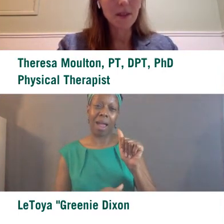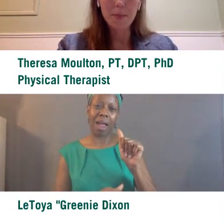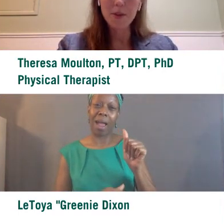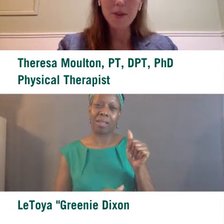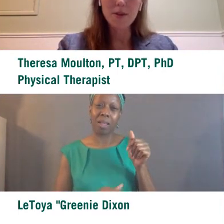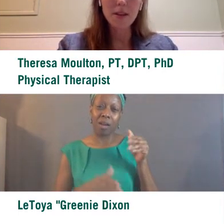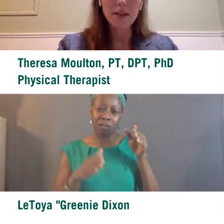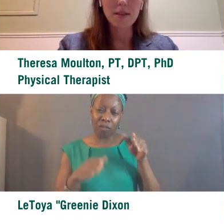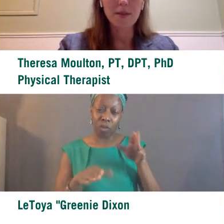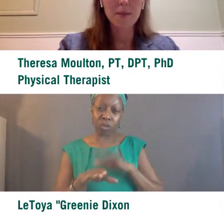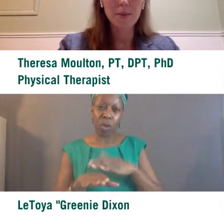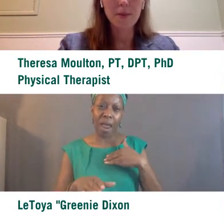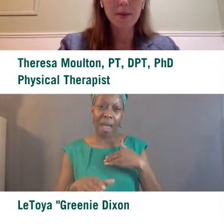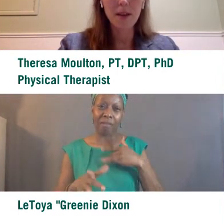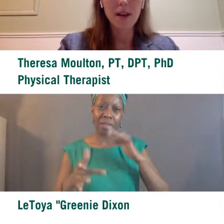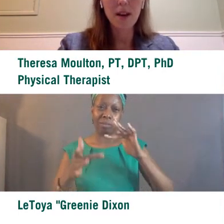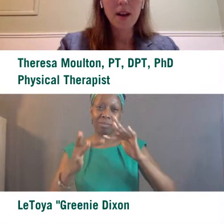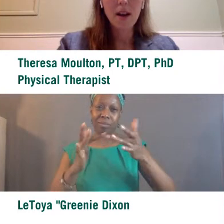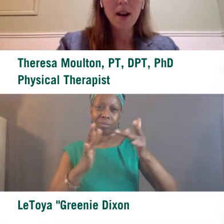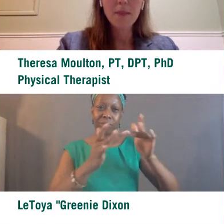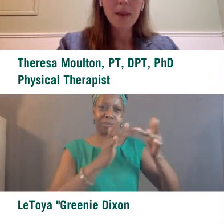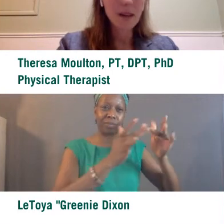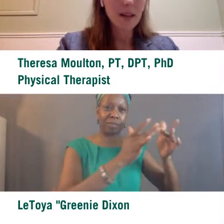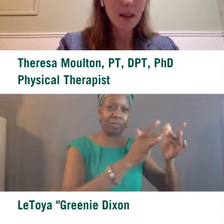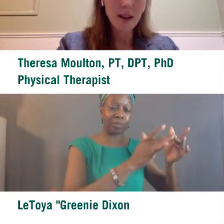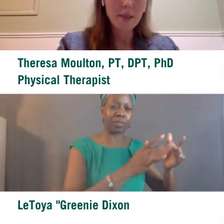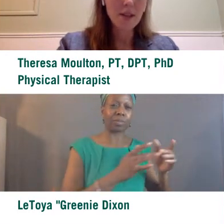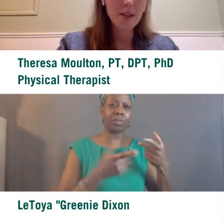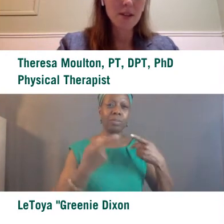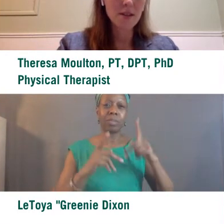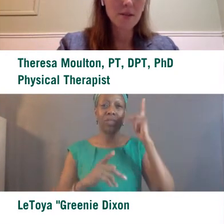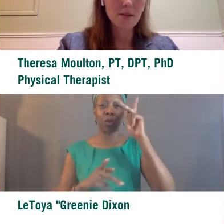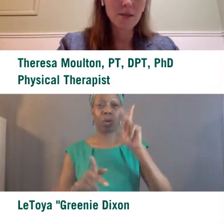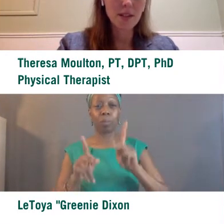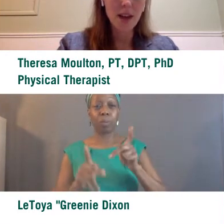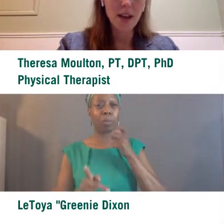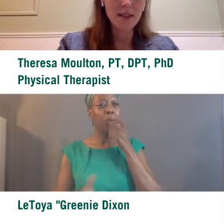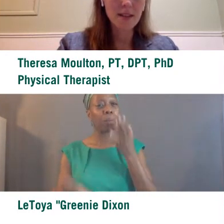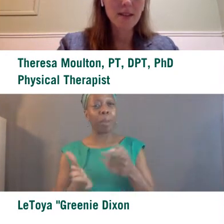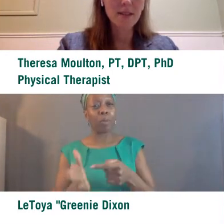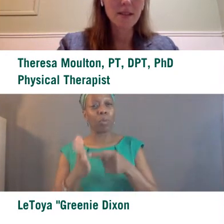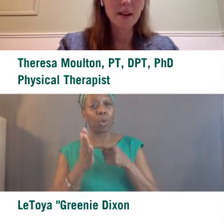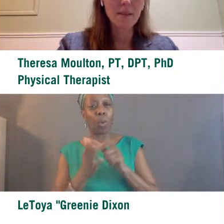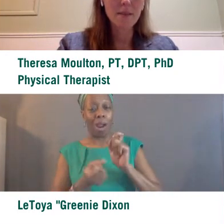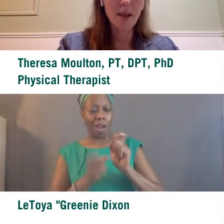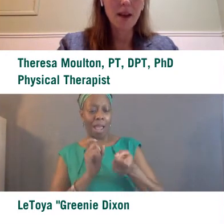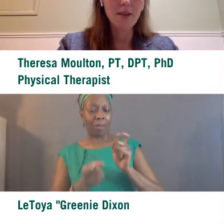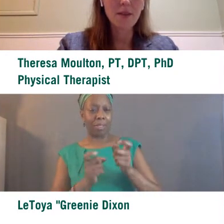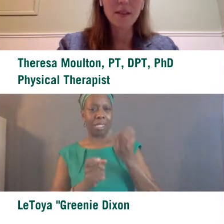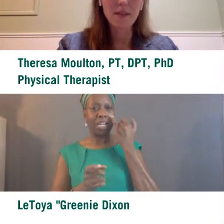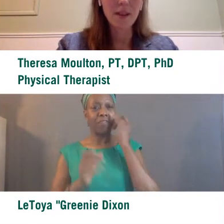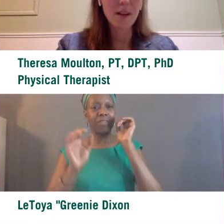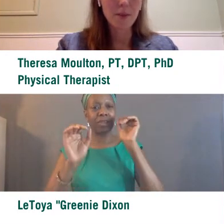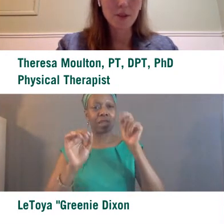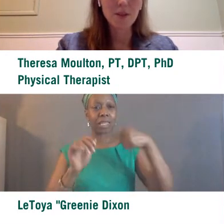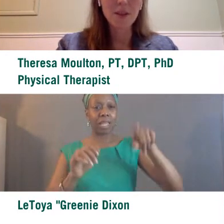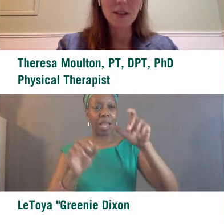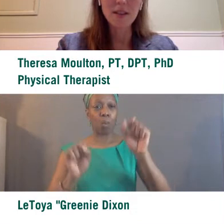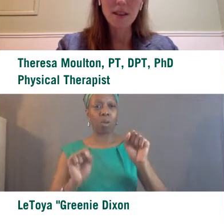of opportunities for people that might need adaptations, in order to access healthy living opportunities.